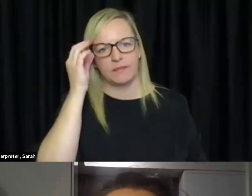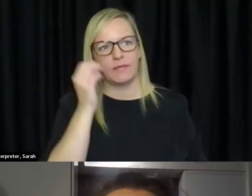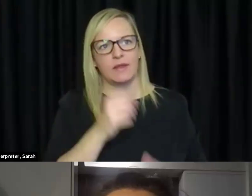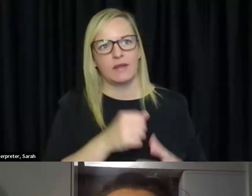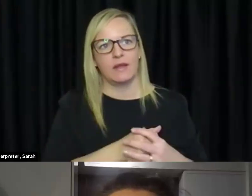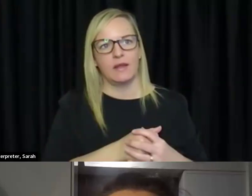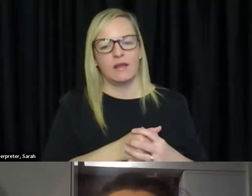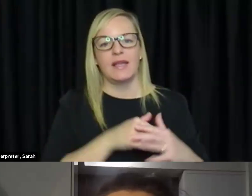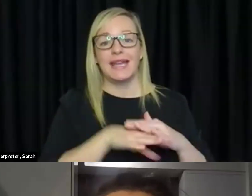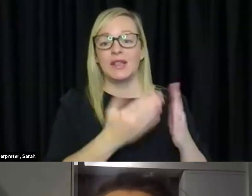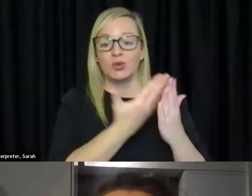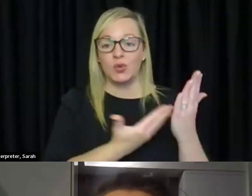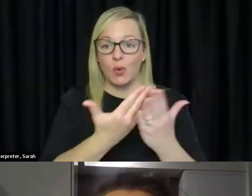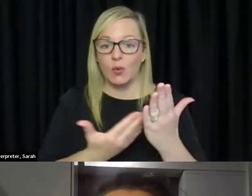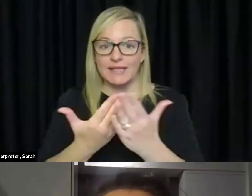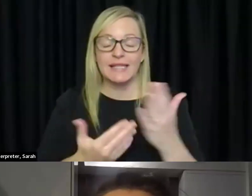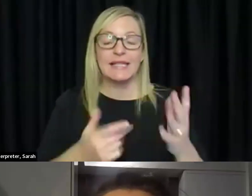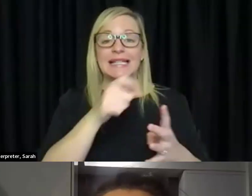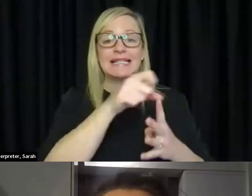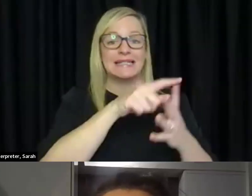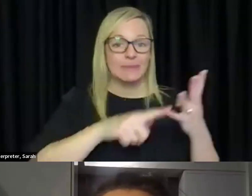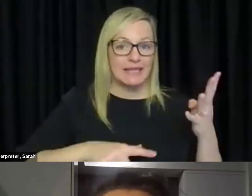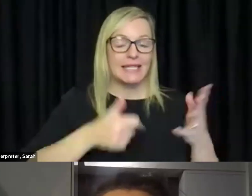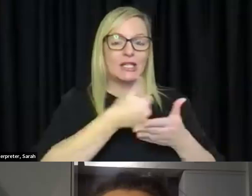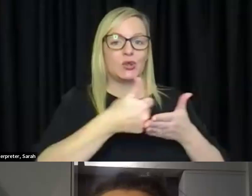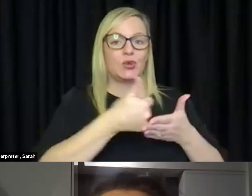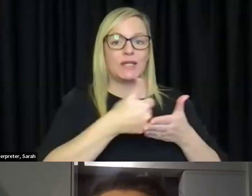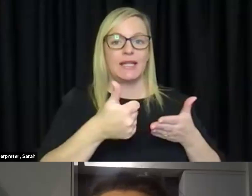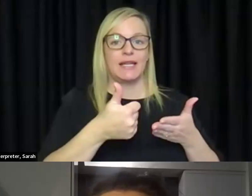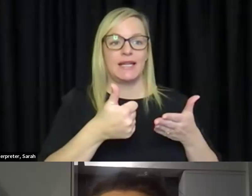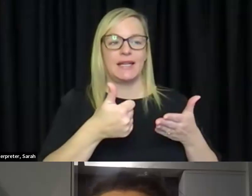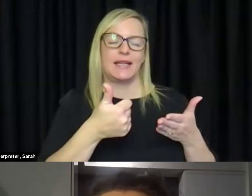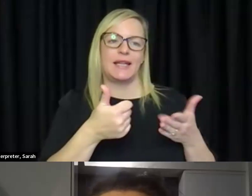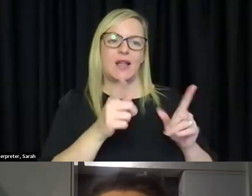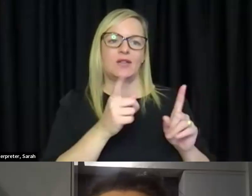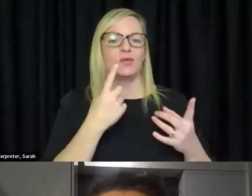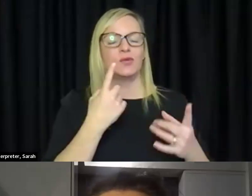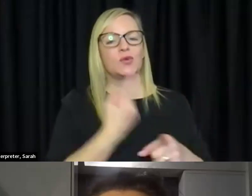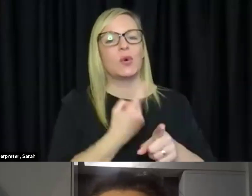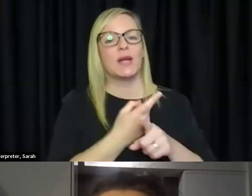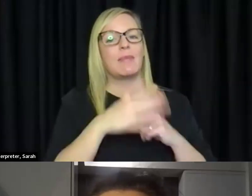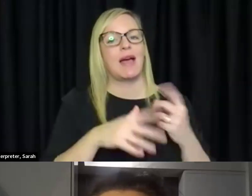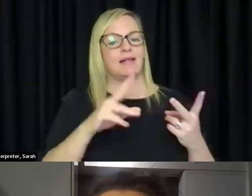disability is usually used for a metaphor for something else or disability is seen as something